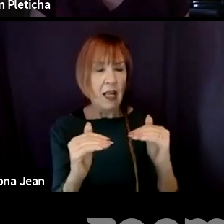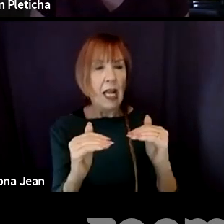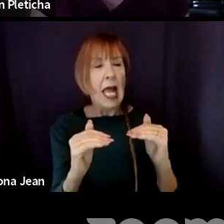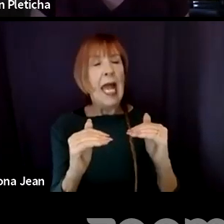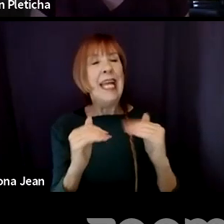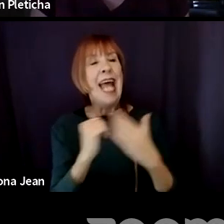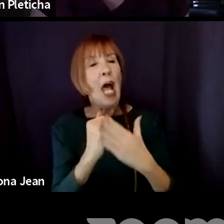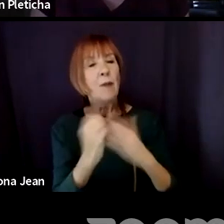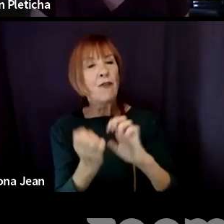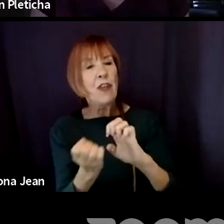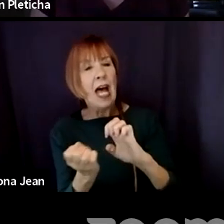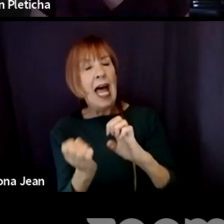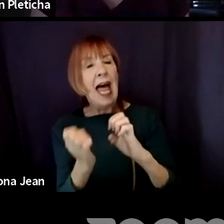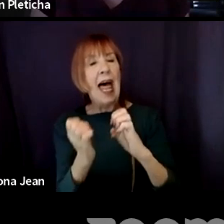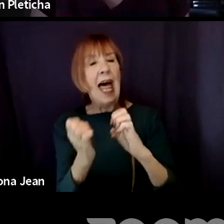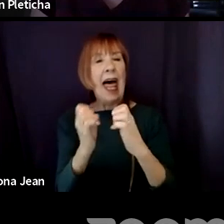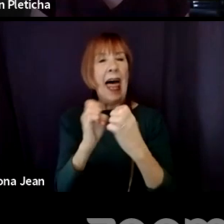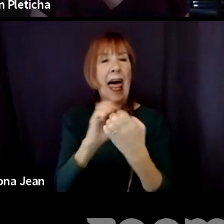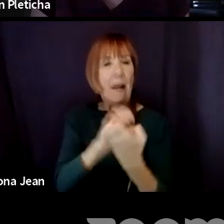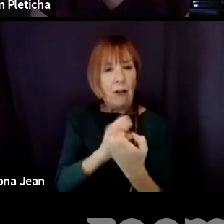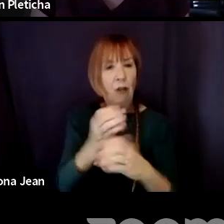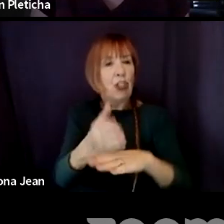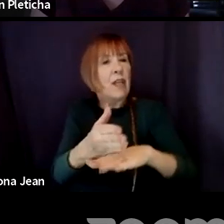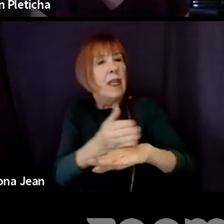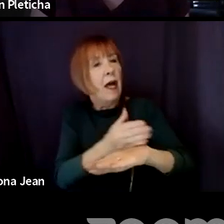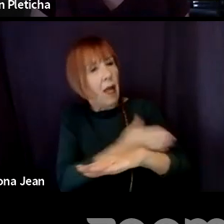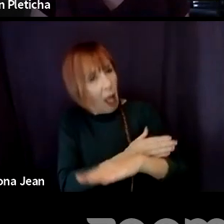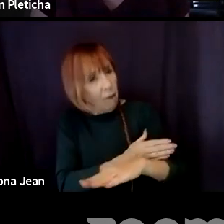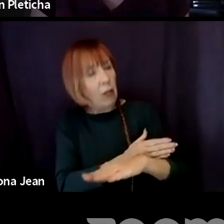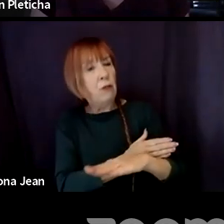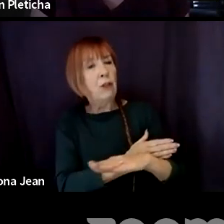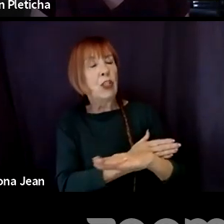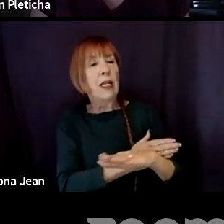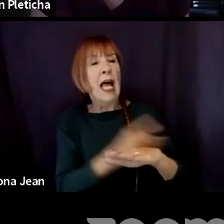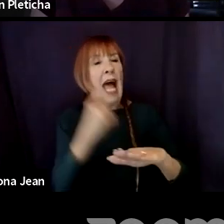And I think for some reason that it's a perfect combo